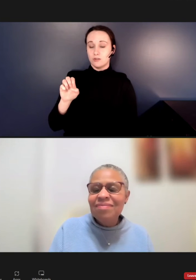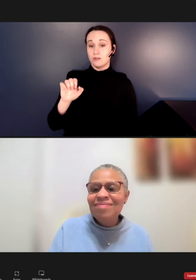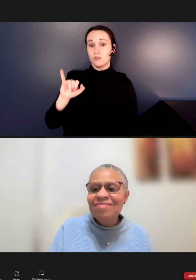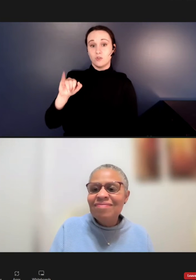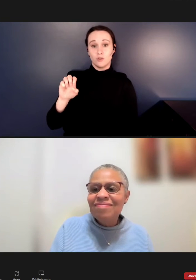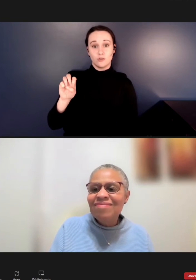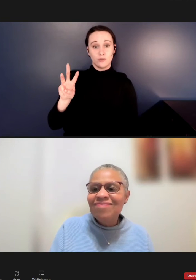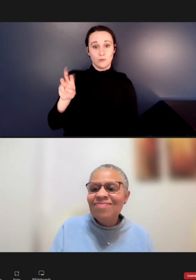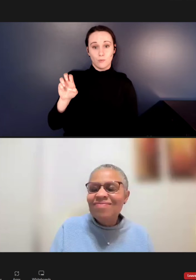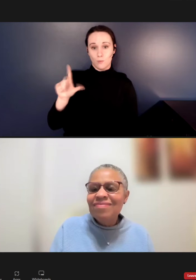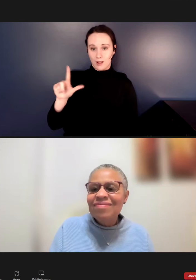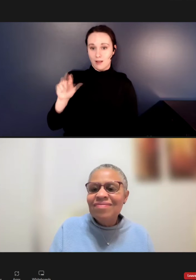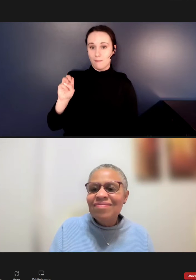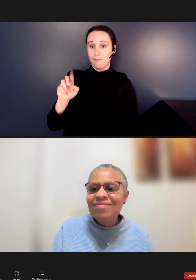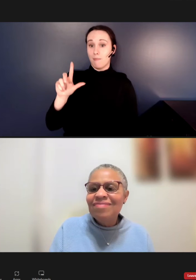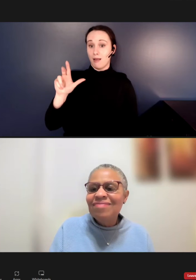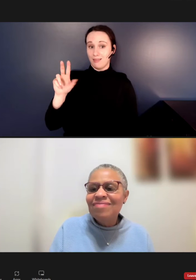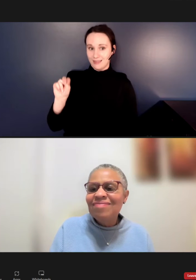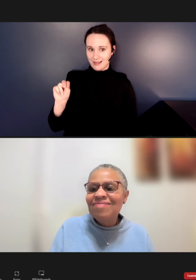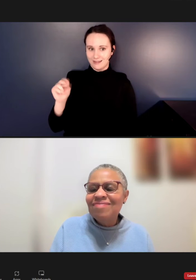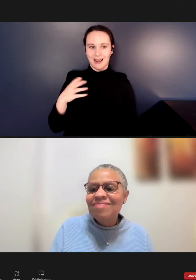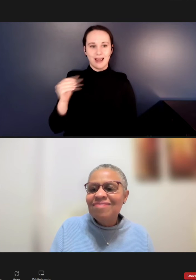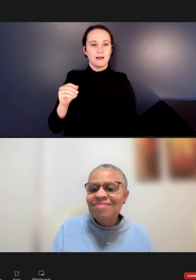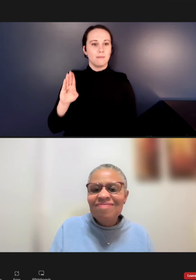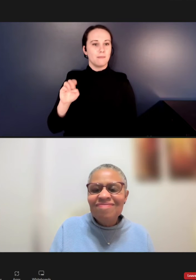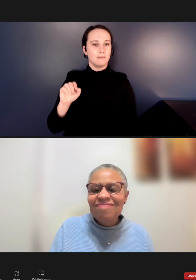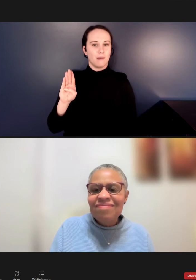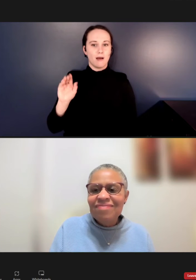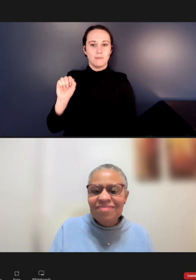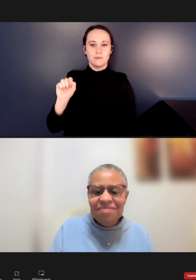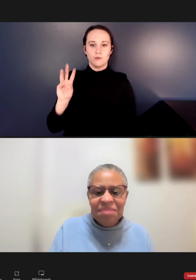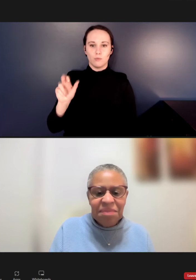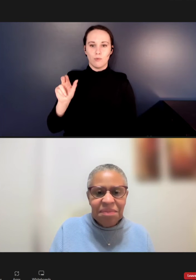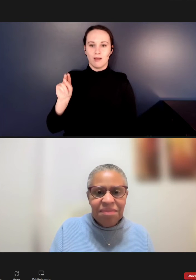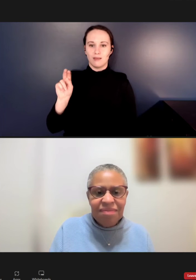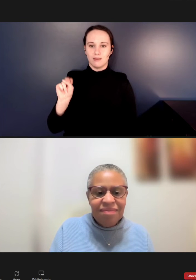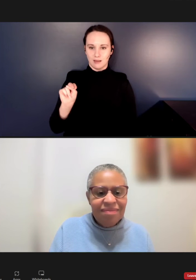the co-chairs of the Innovation and Immunization subcommittee. I